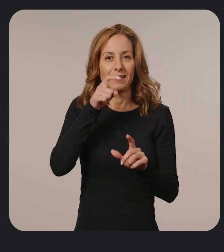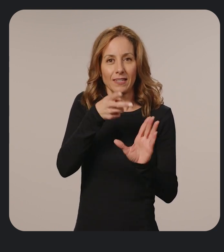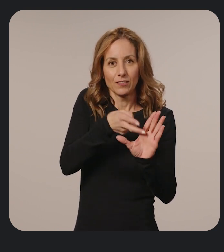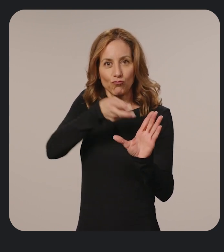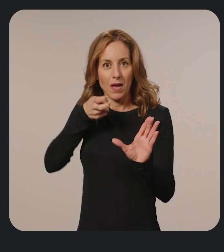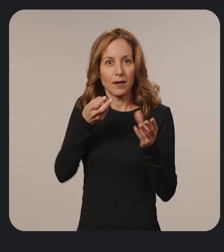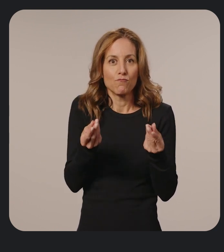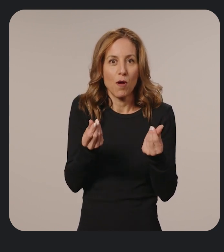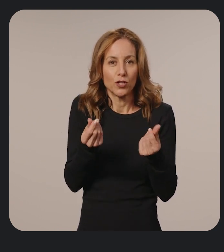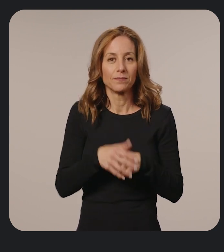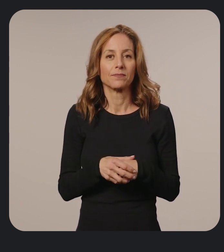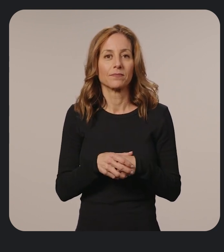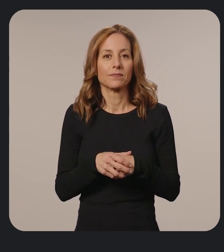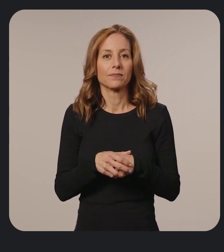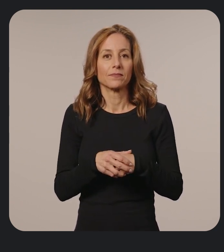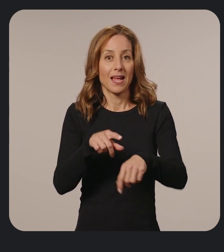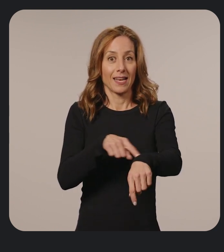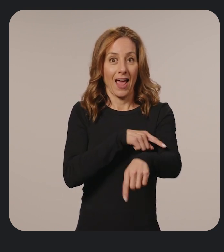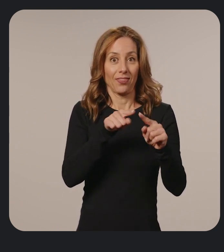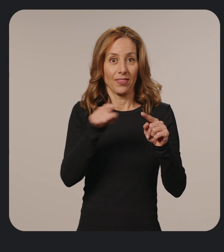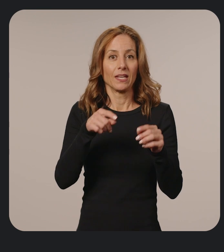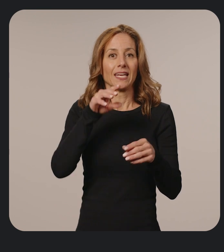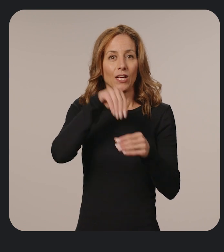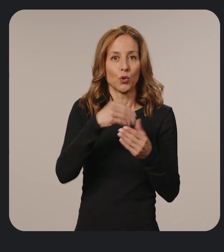Next, we need to extract out the property length